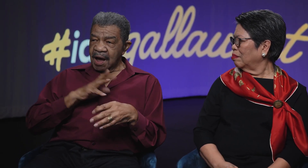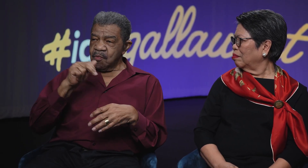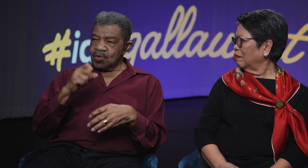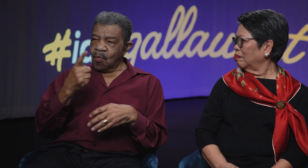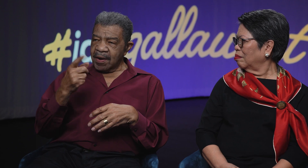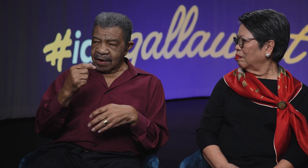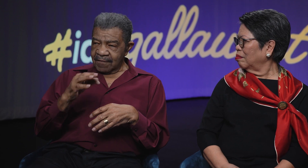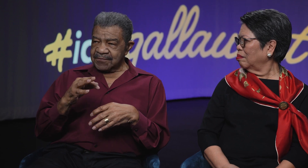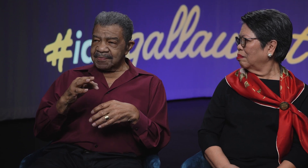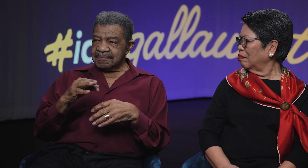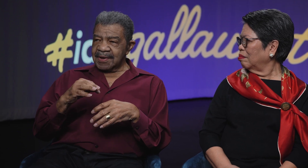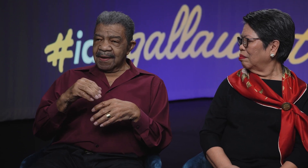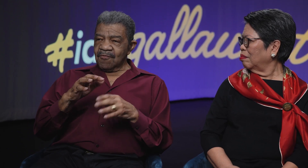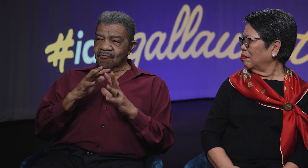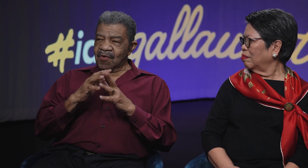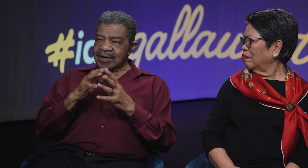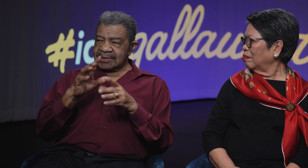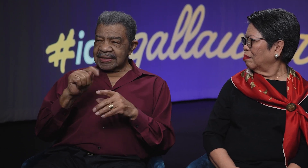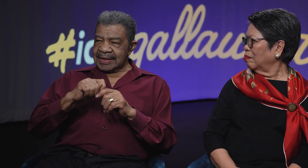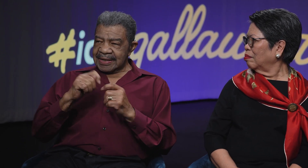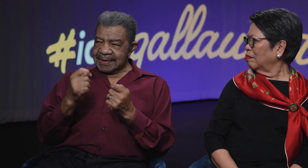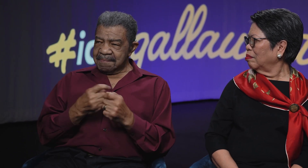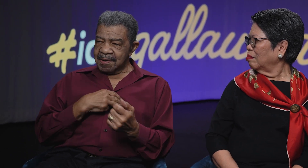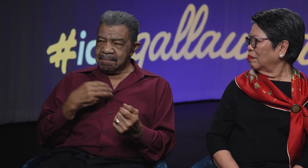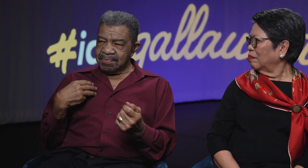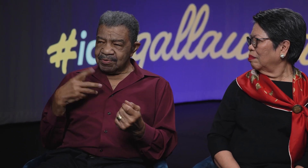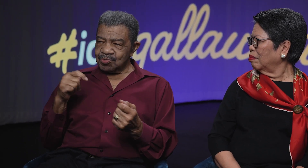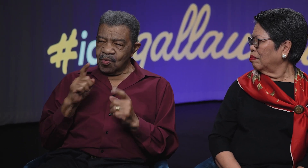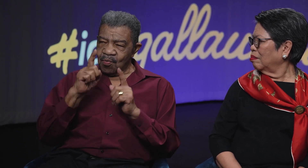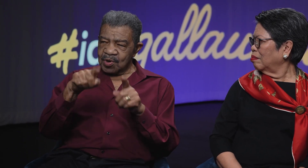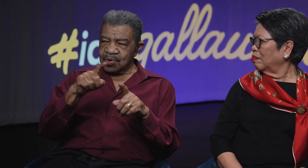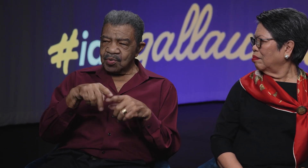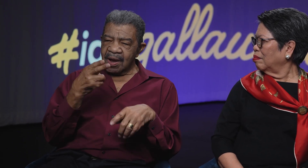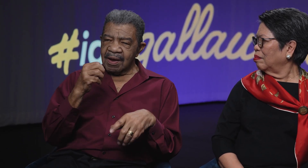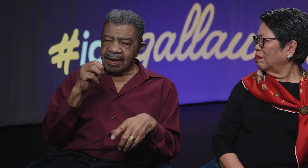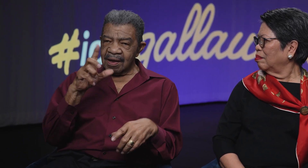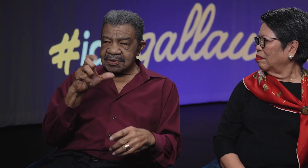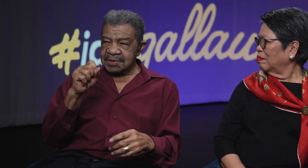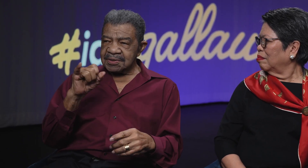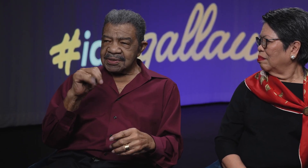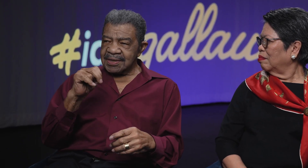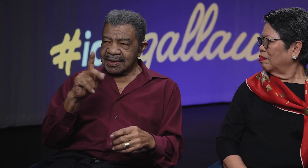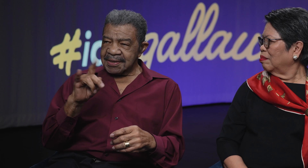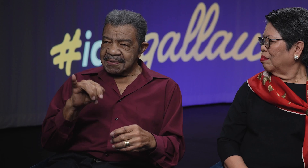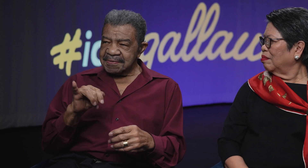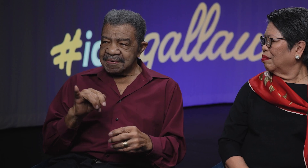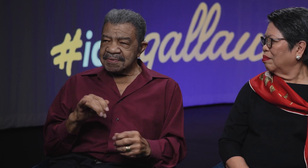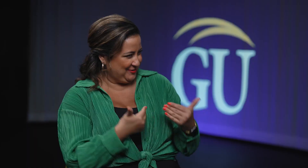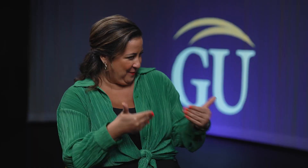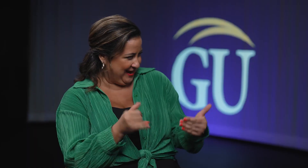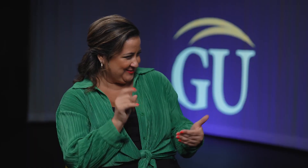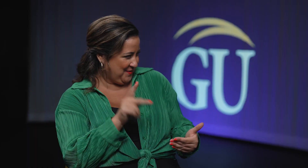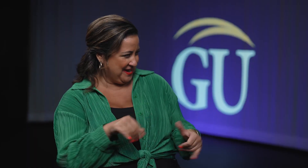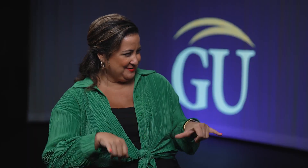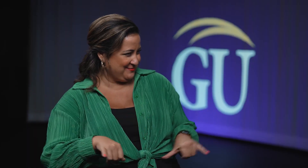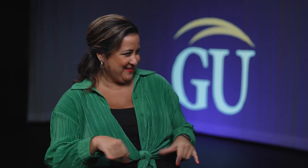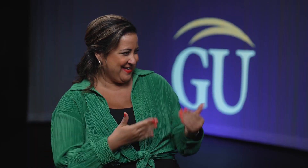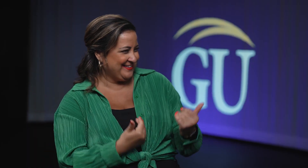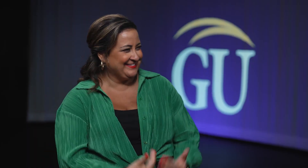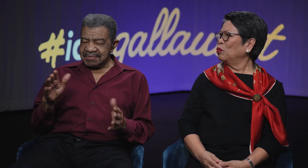I was part of the wrestling team that went to Helsinki. It's ok to brag!